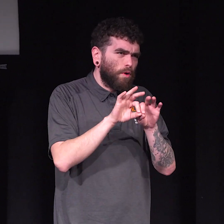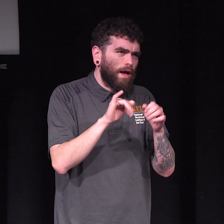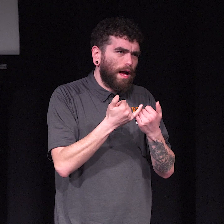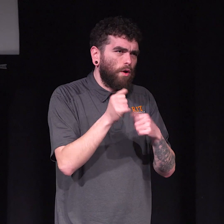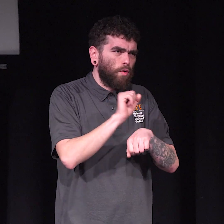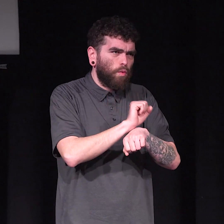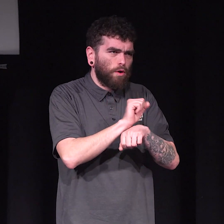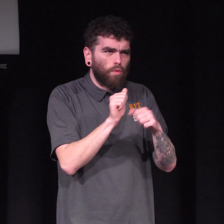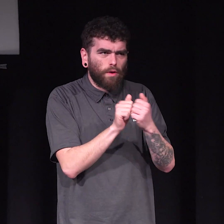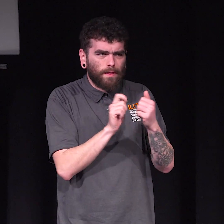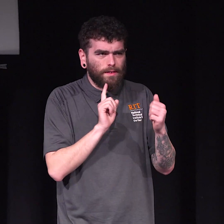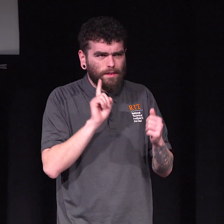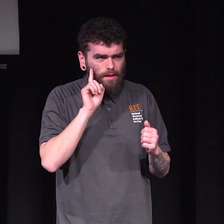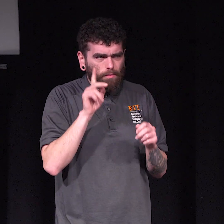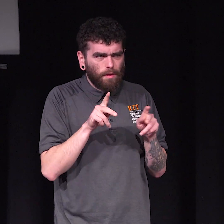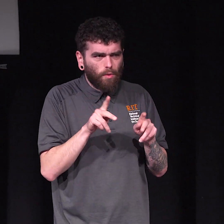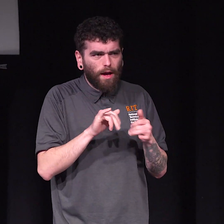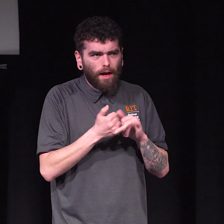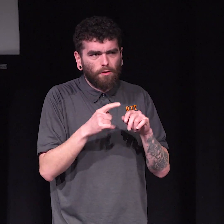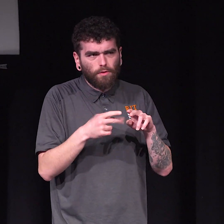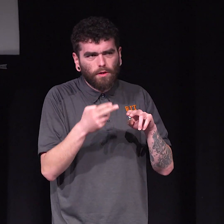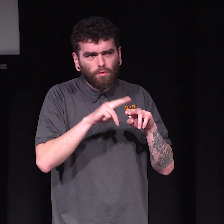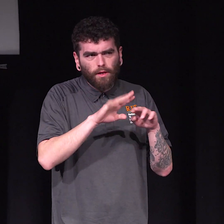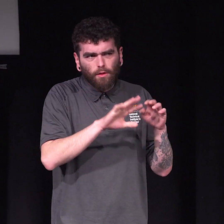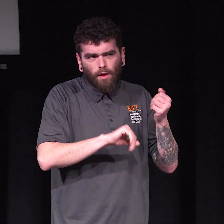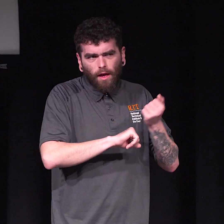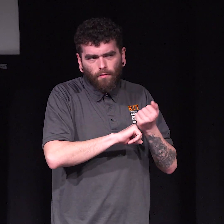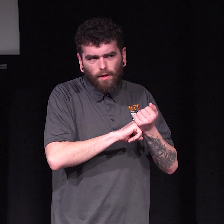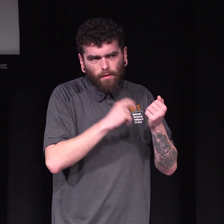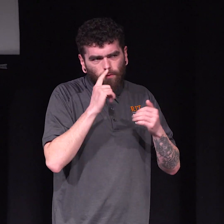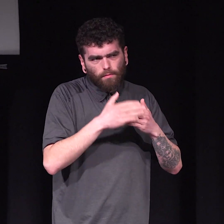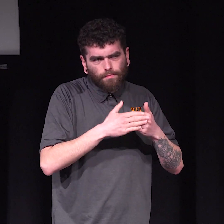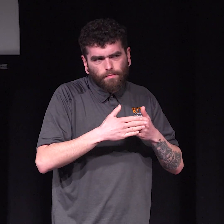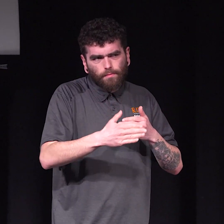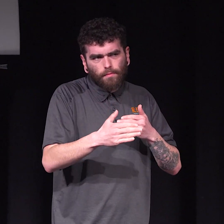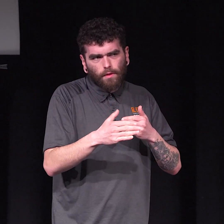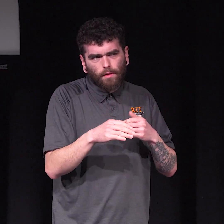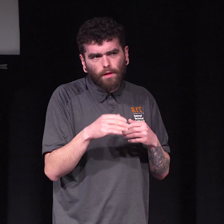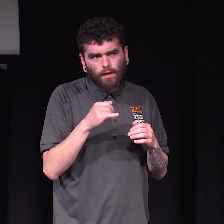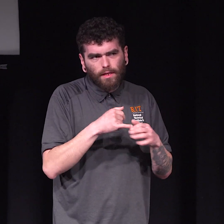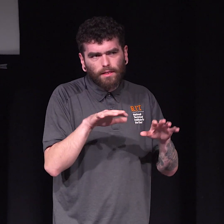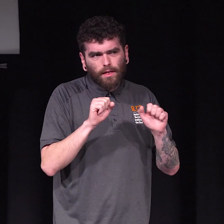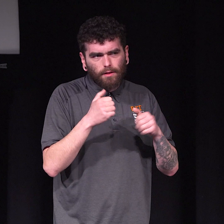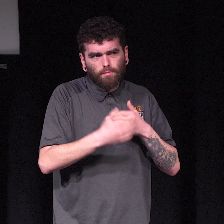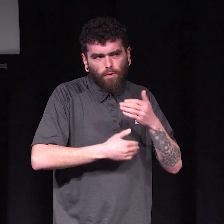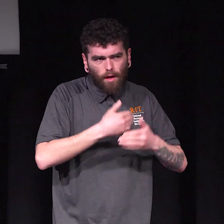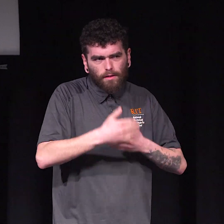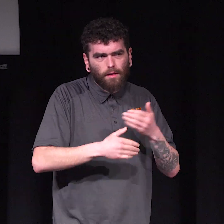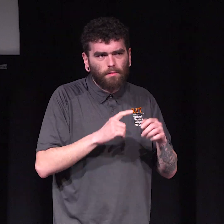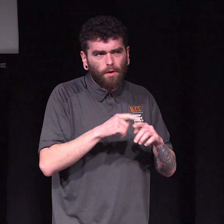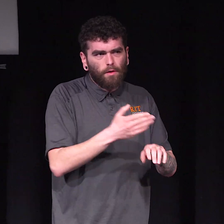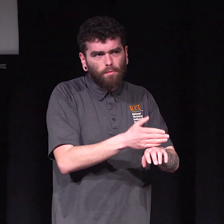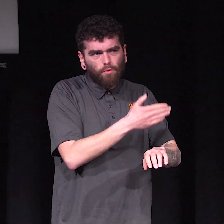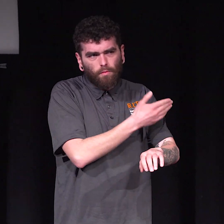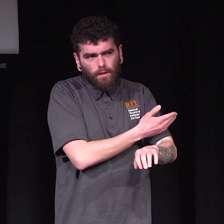and you emphasized about working with Deaf people, how to increase advocacy and improve advocacy for Deaf people,